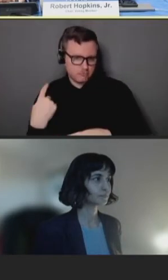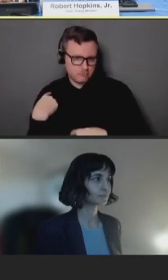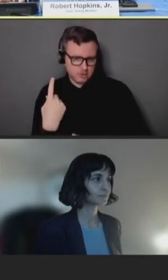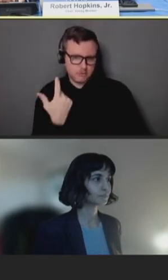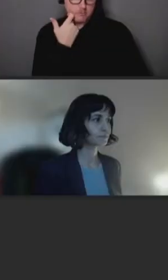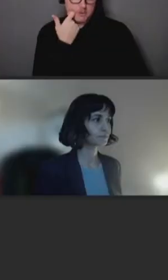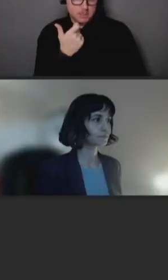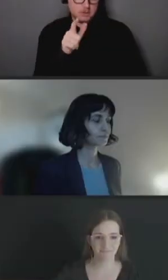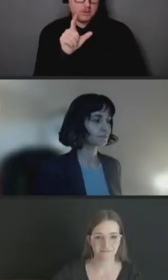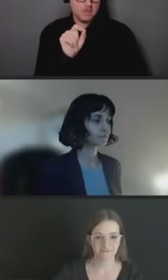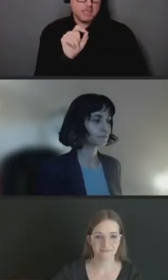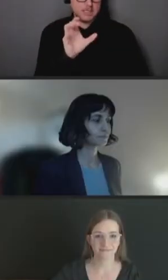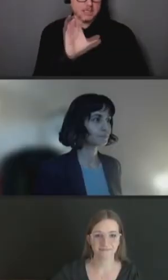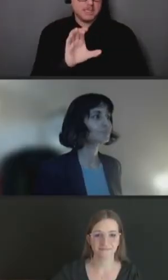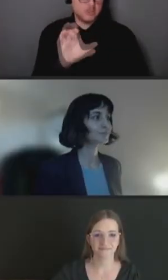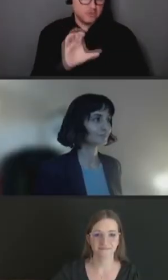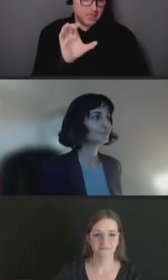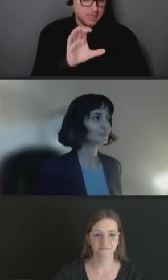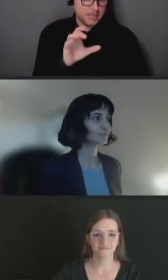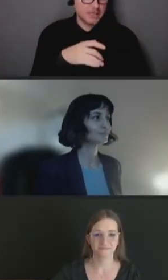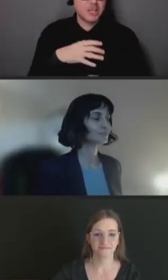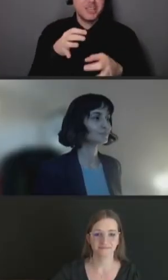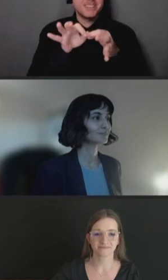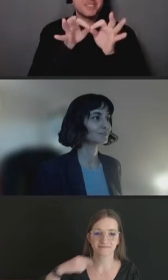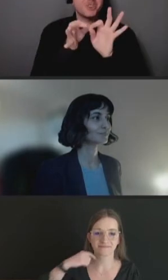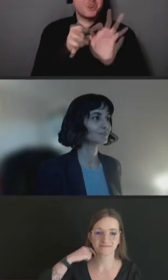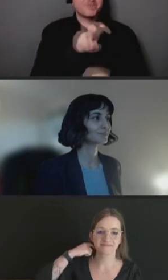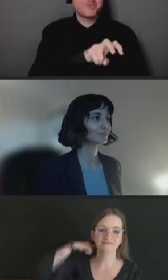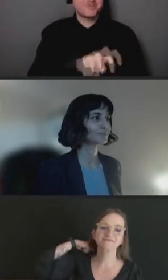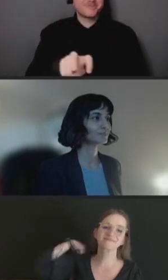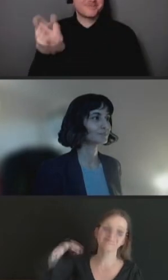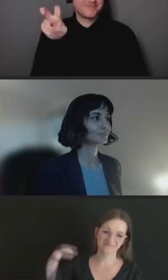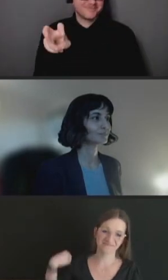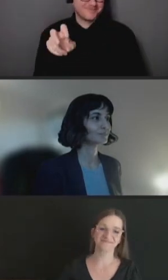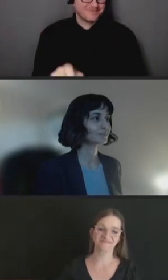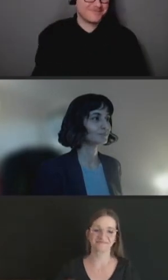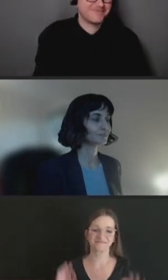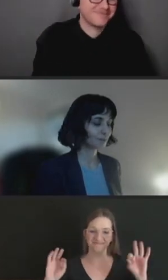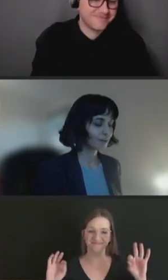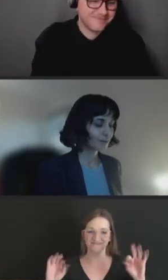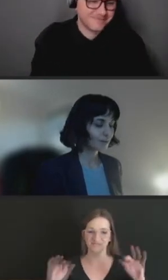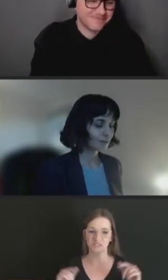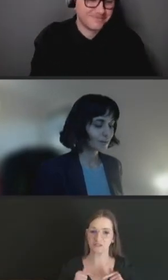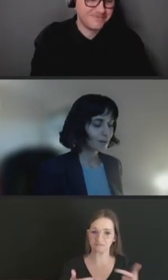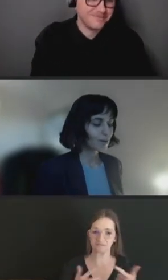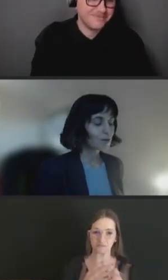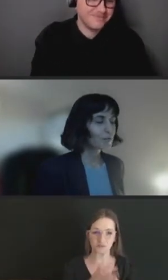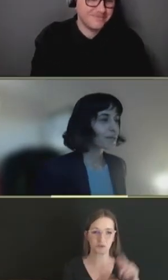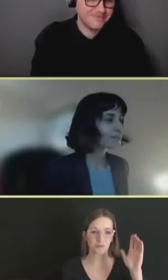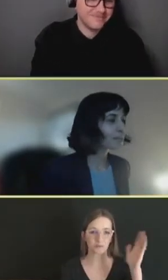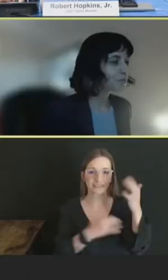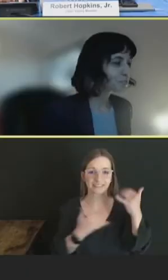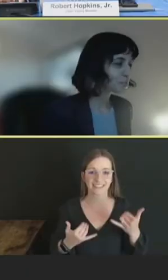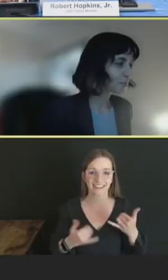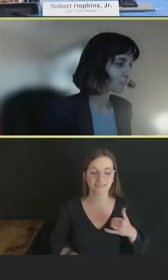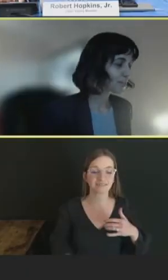Dr. Gilani, I see your face on the camera, and your slides are up. You have the floor. Zunera Gilani: Great. Thank you so much.